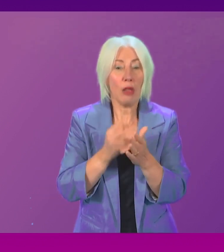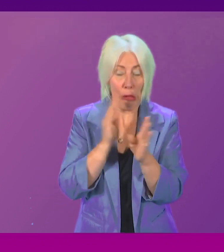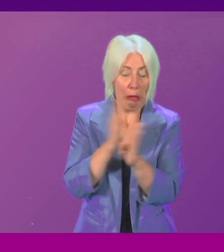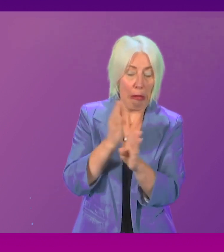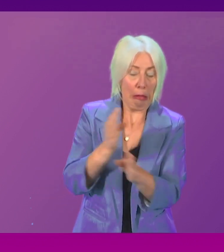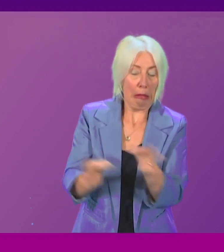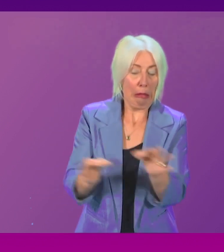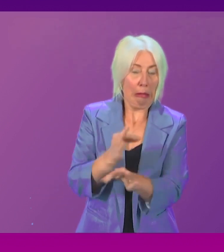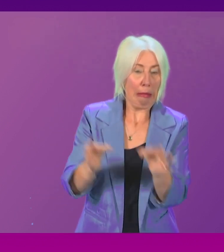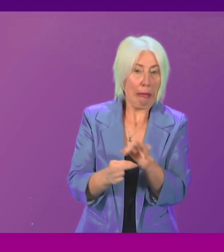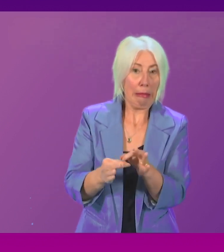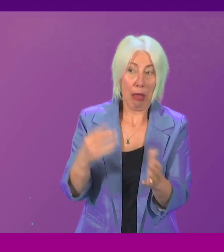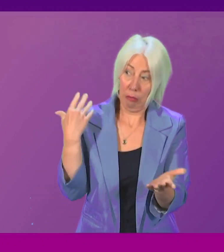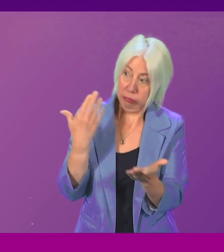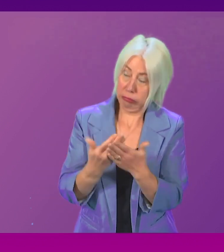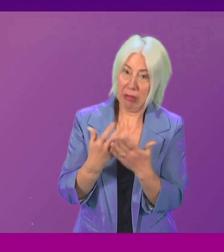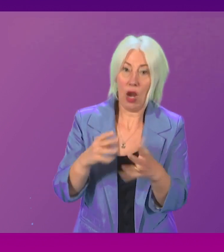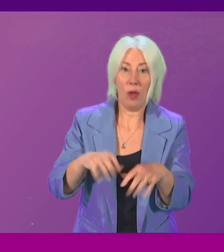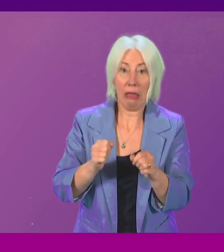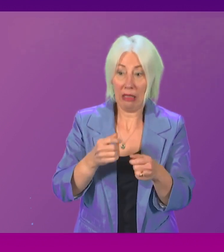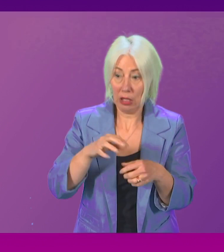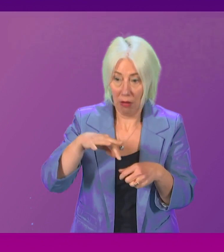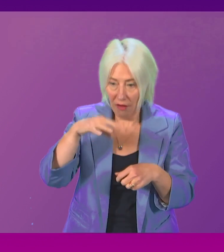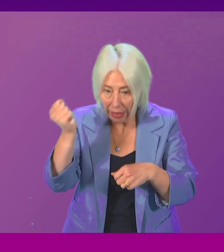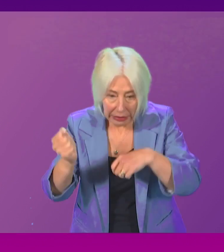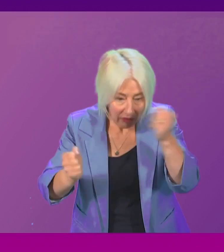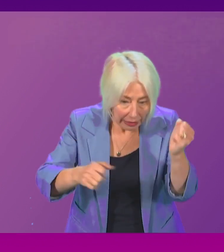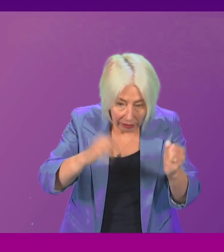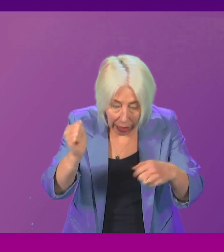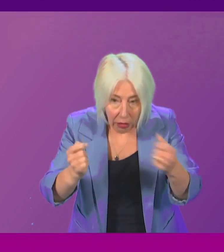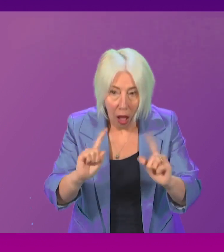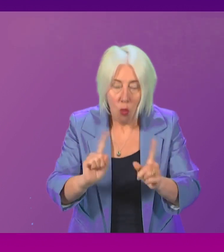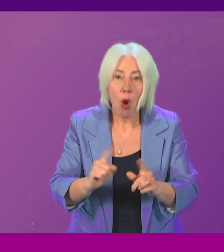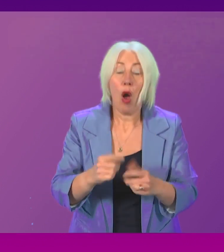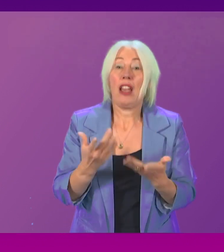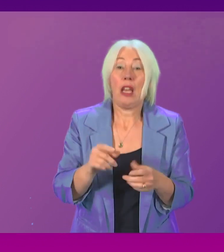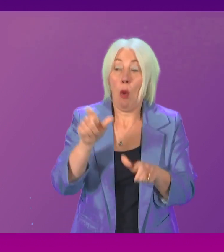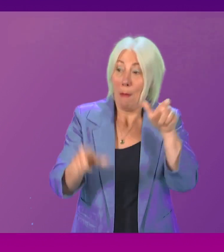which is now beginning to unravel, all while Scots struggle to keep their heads above the waterline.